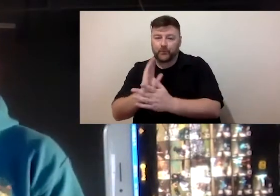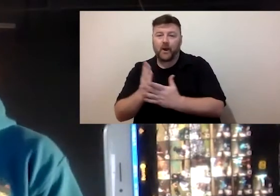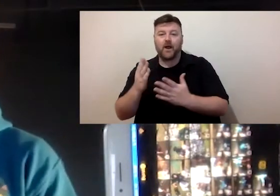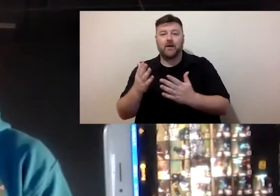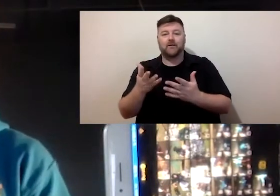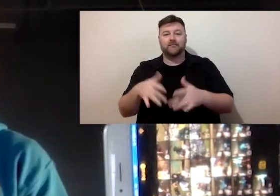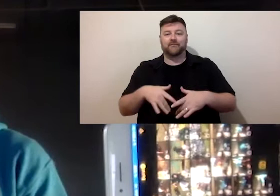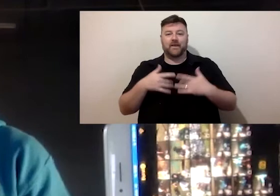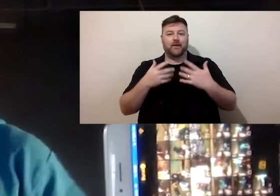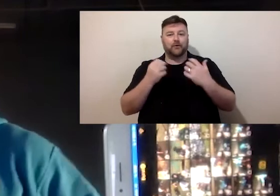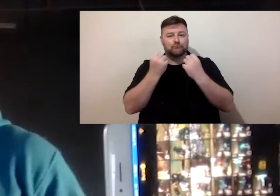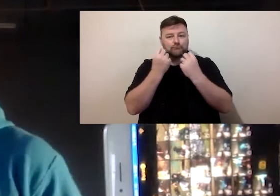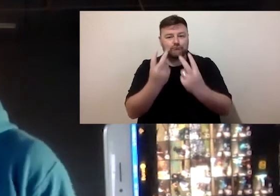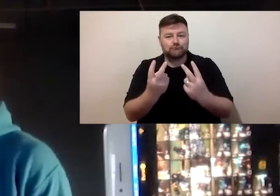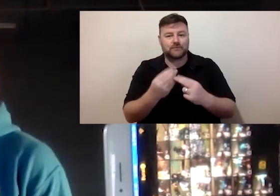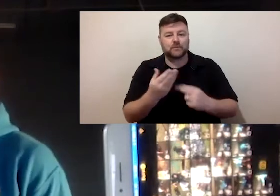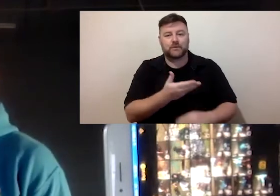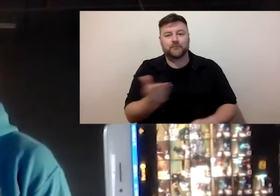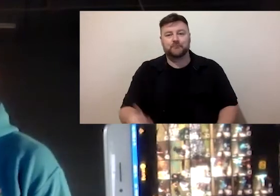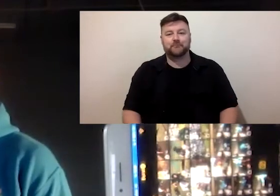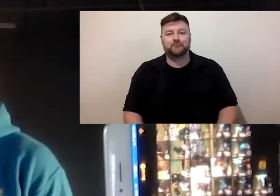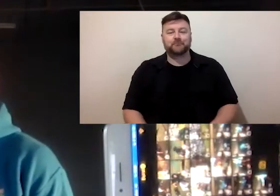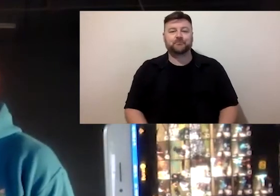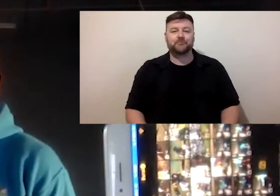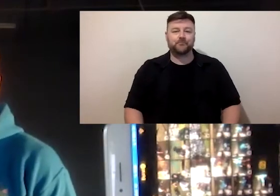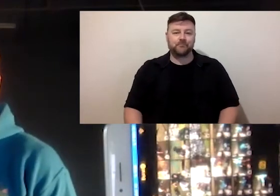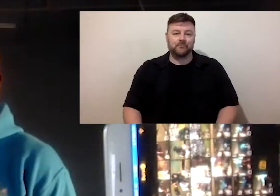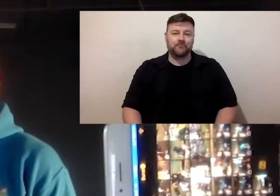feels like a little, um, valuable present.